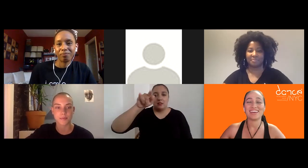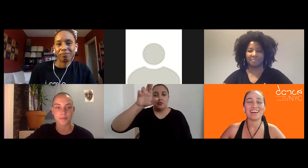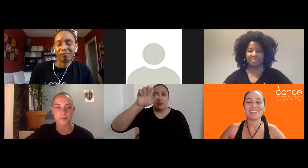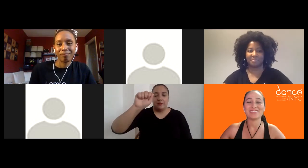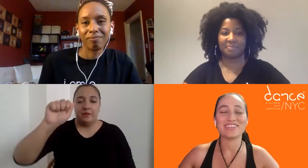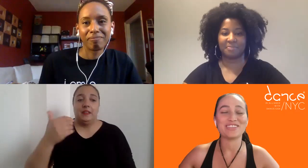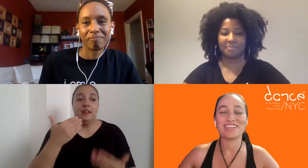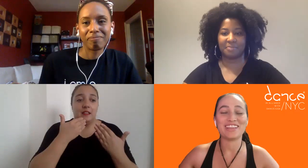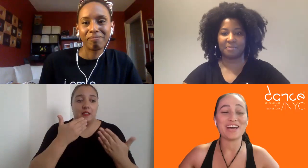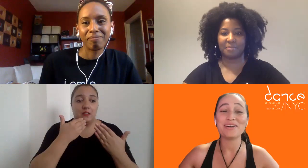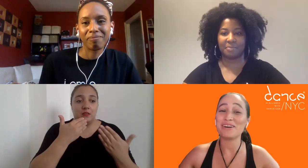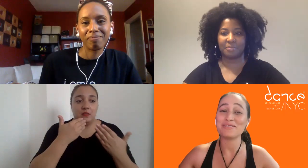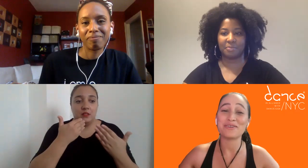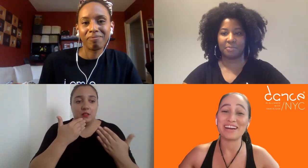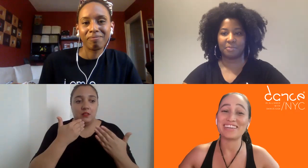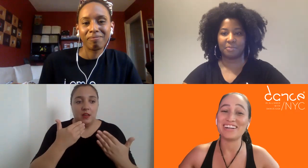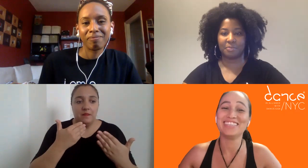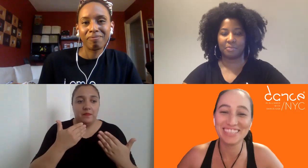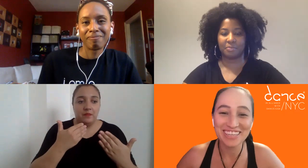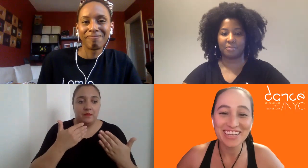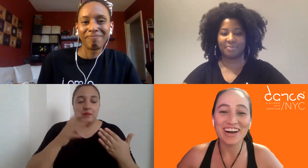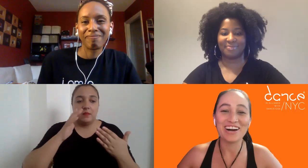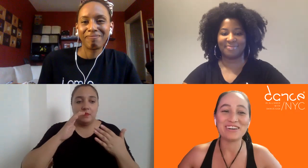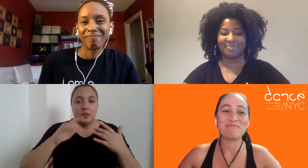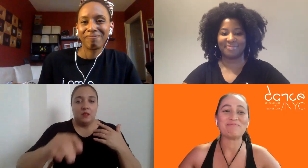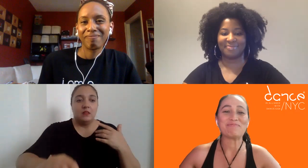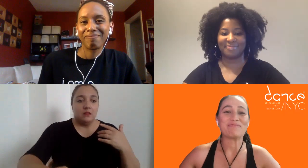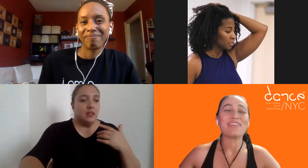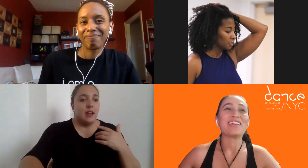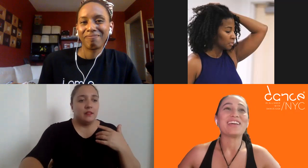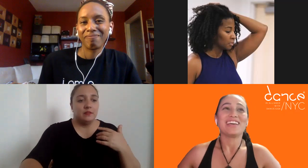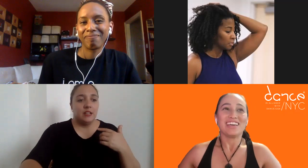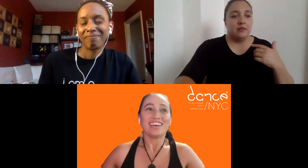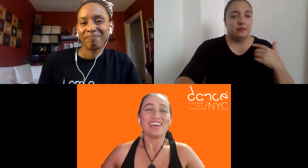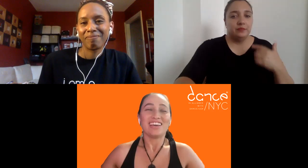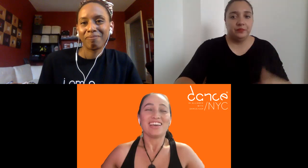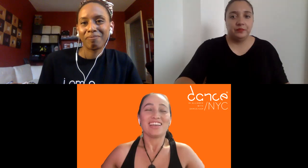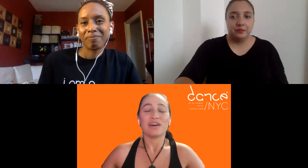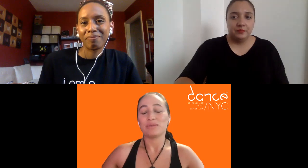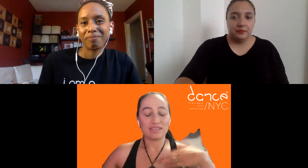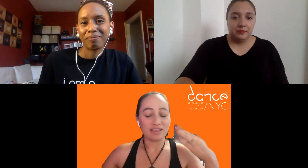That was great, y'all.